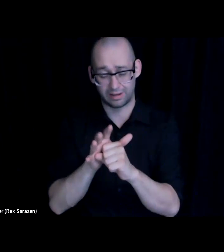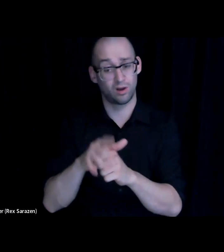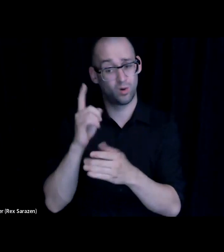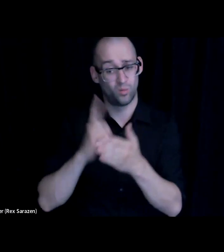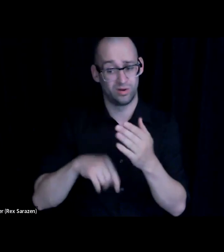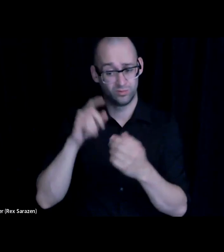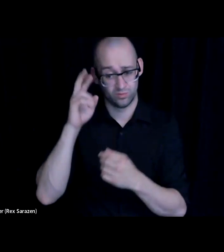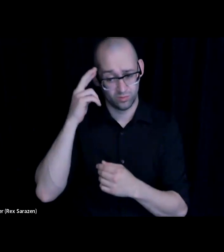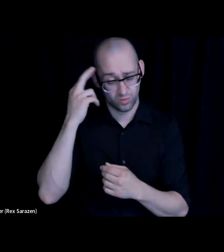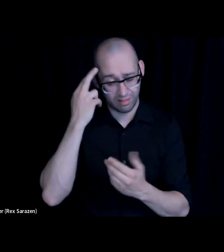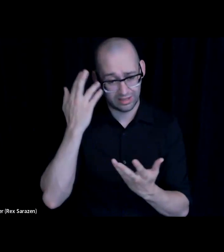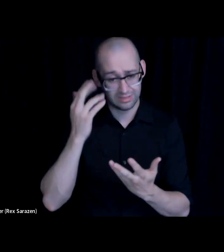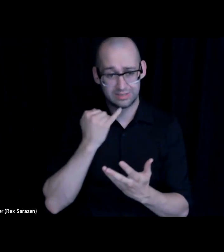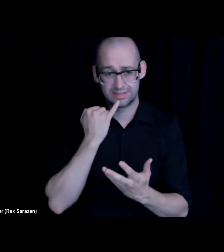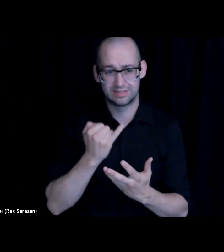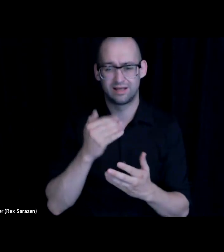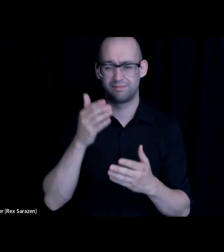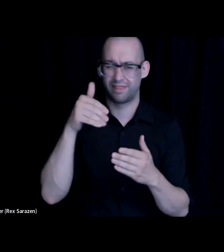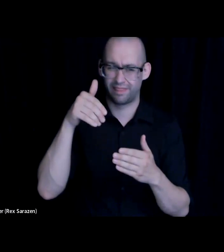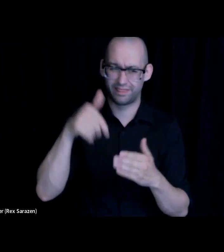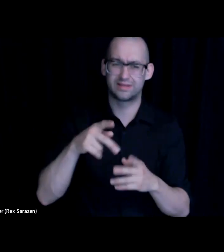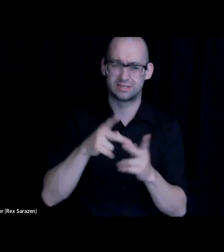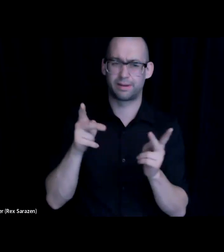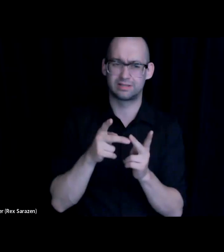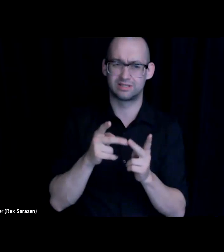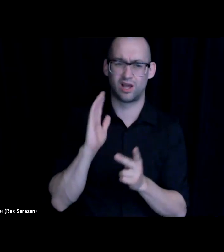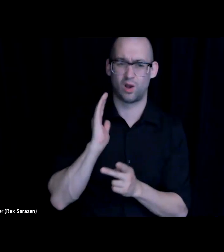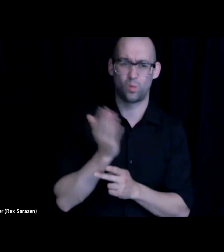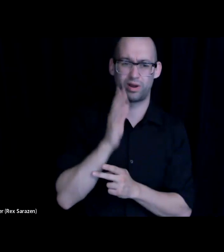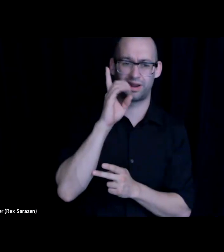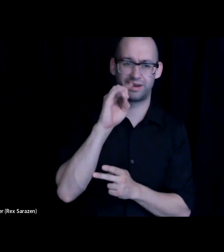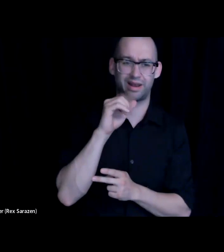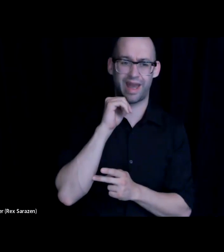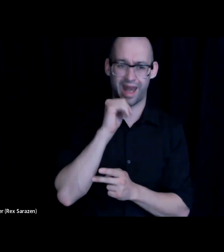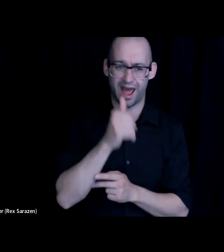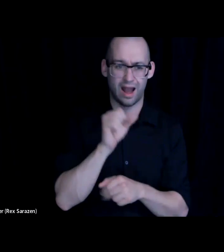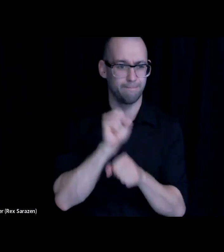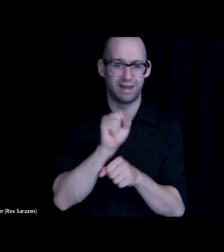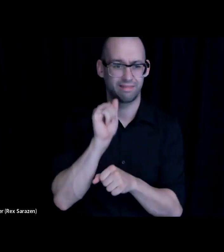being in this space for 20 years is that we did not make that connection at home. We got